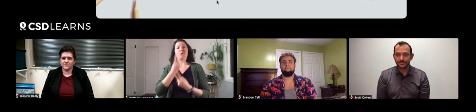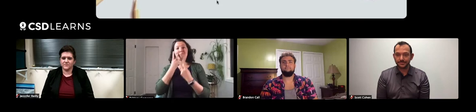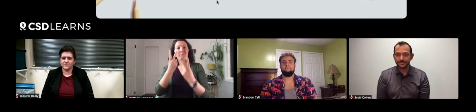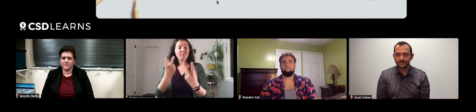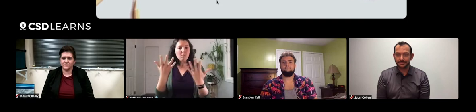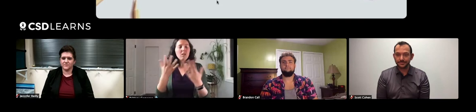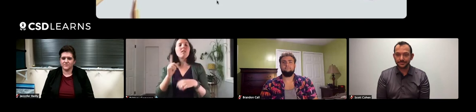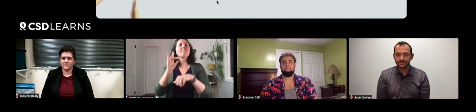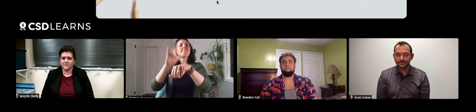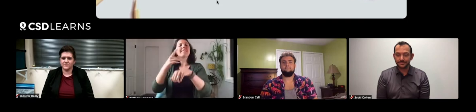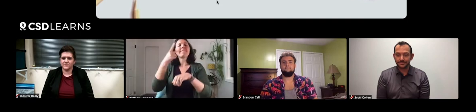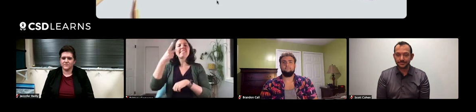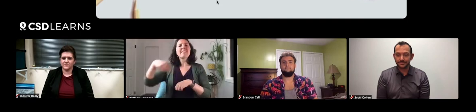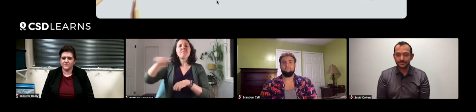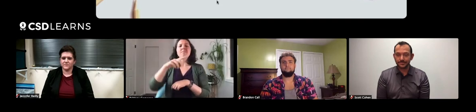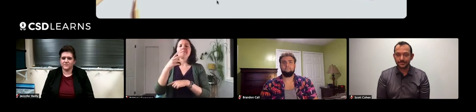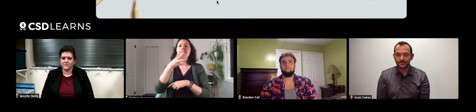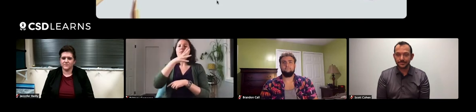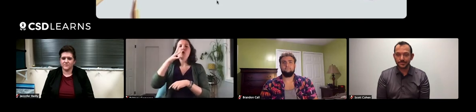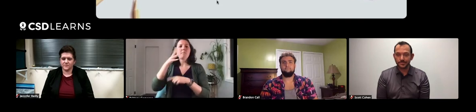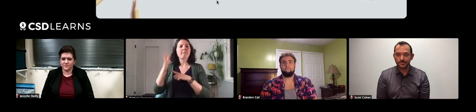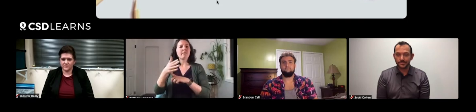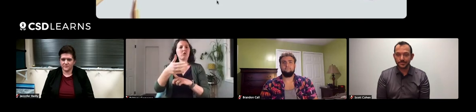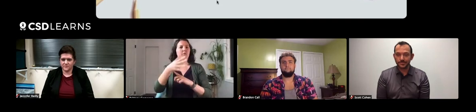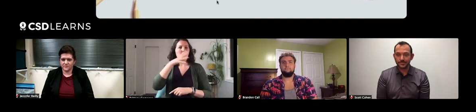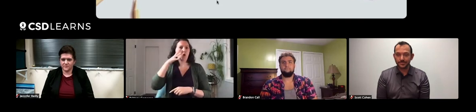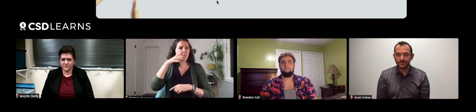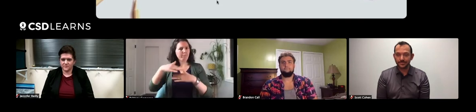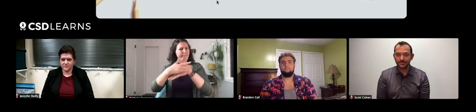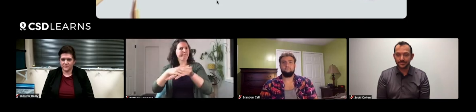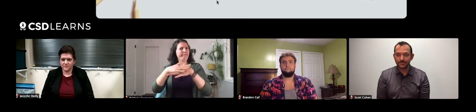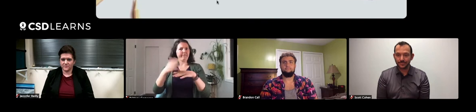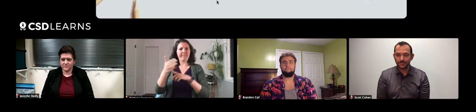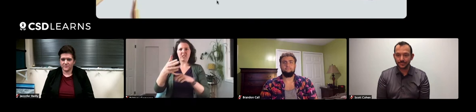And one of the things that we saw, we went to visit a fish farm,